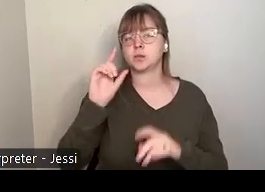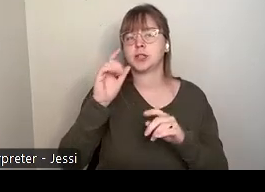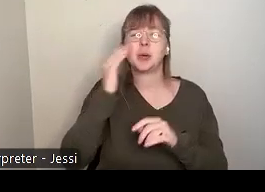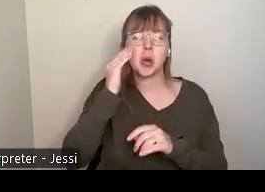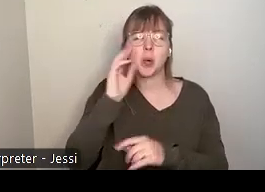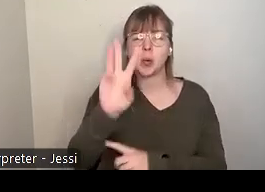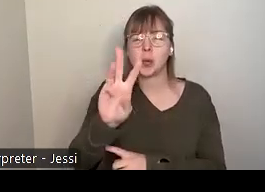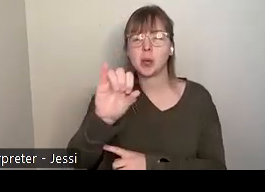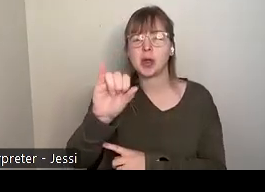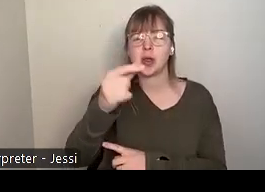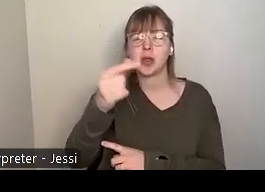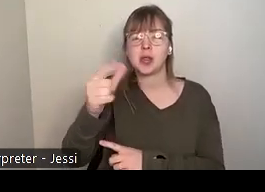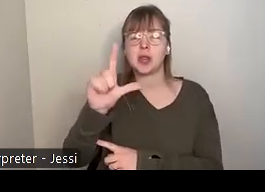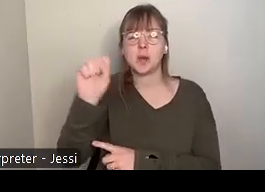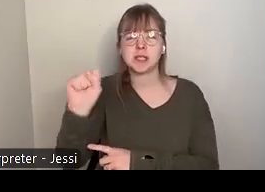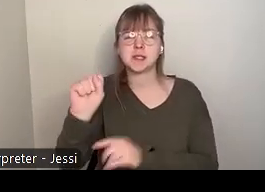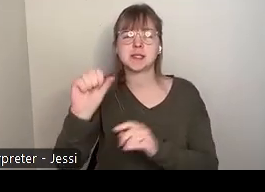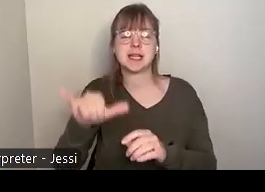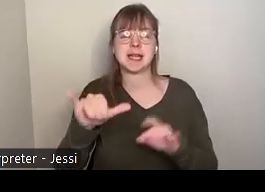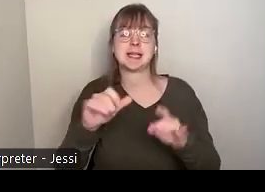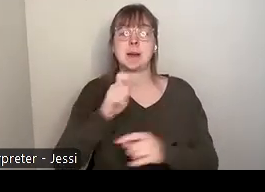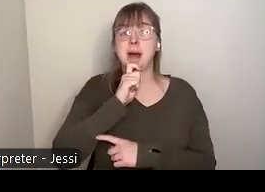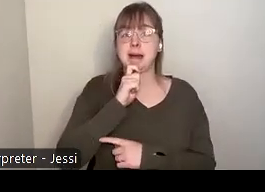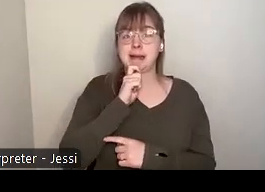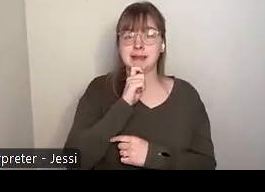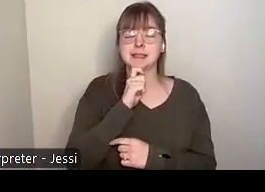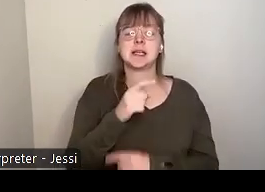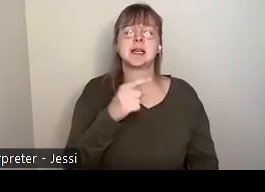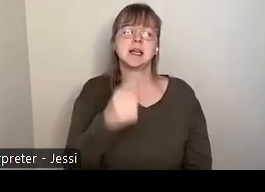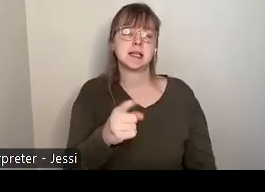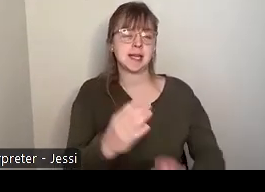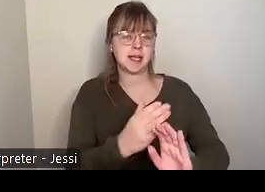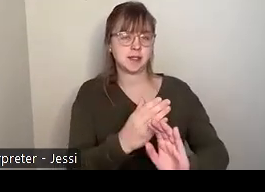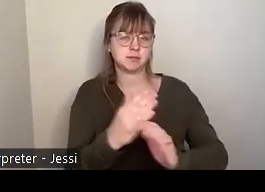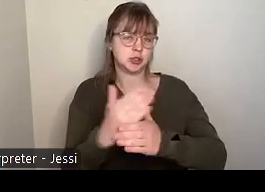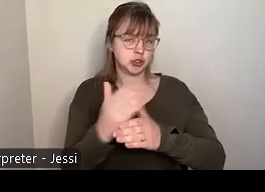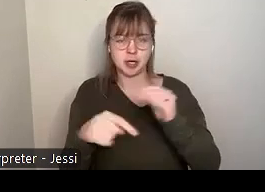Wiggles they're uh podcast sharing a little bit about what it's like to actually have a